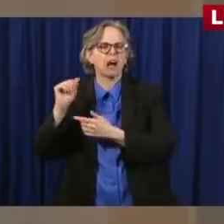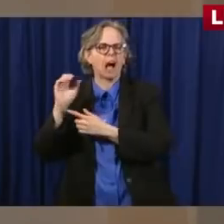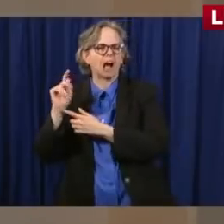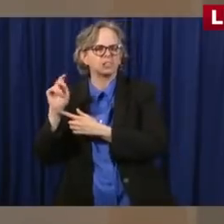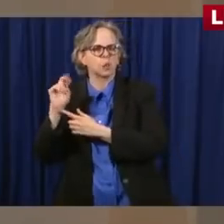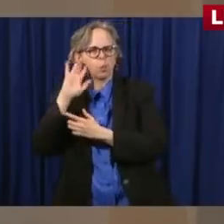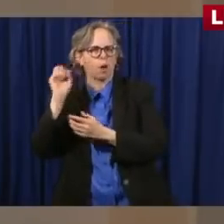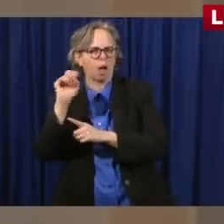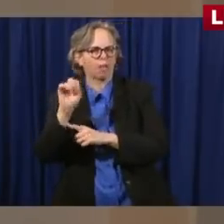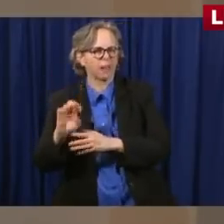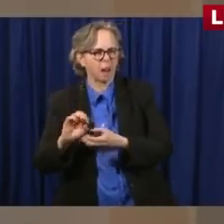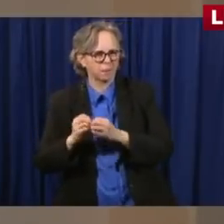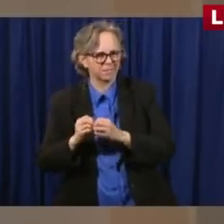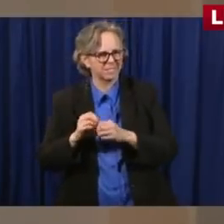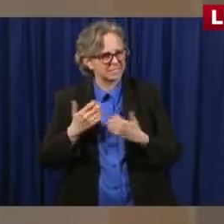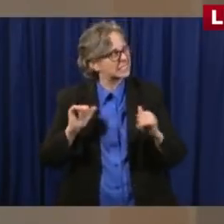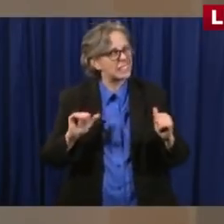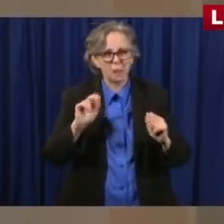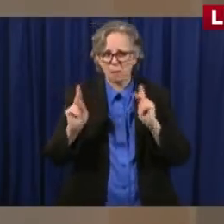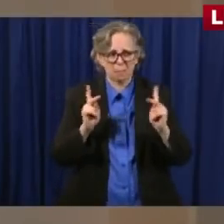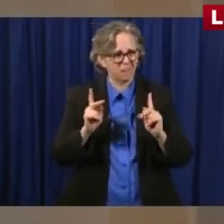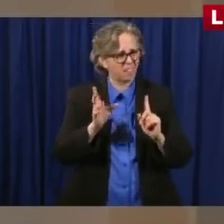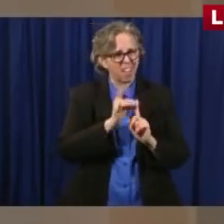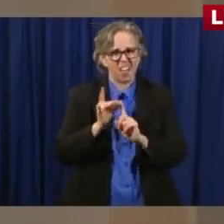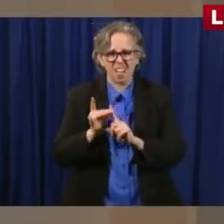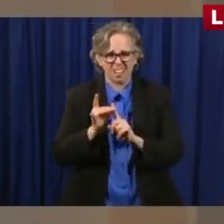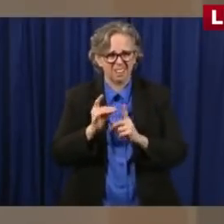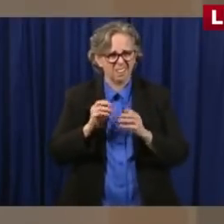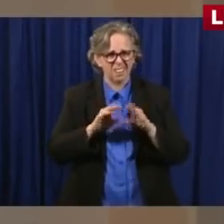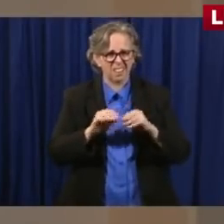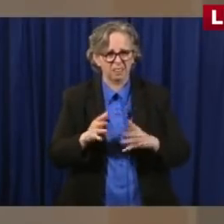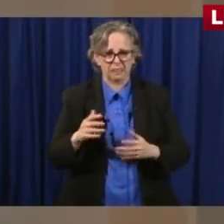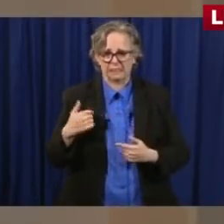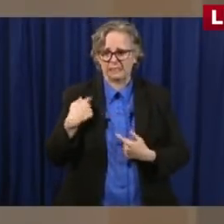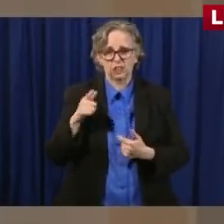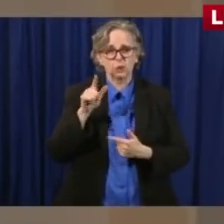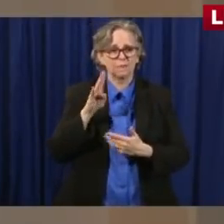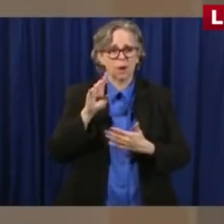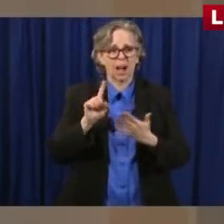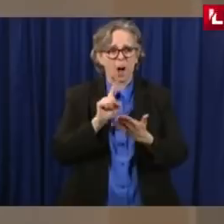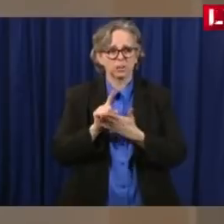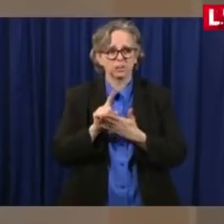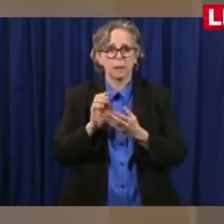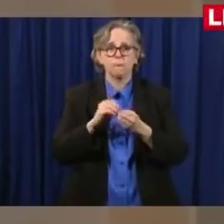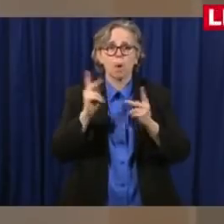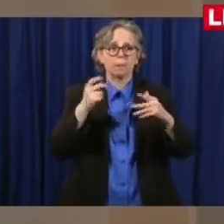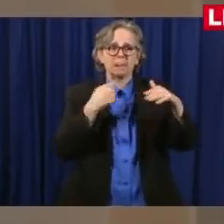IN A FEW MINUTES, THE DOCTOR WILL GIVE YOU THE STATISTICS OF WHAT HAPPENED OVERNIGHT.